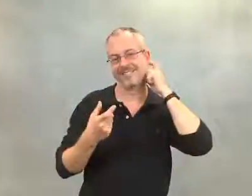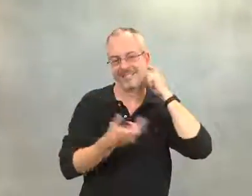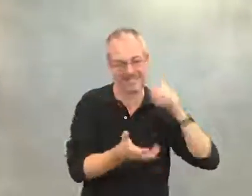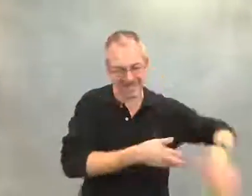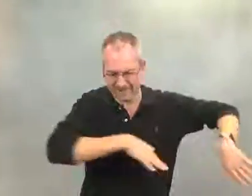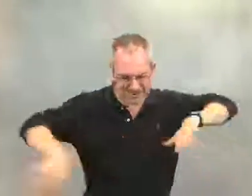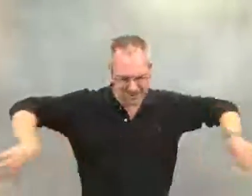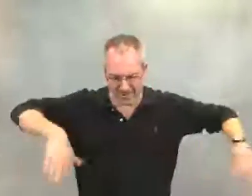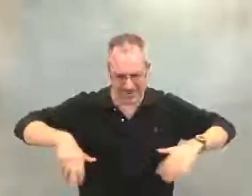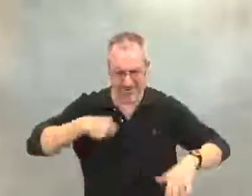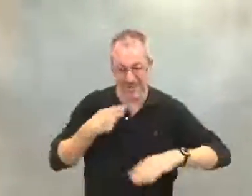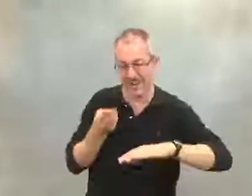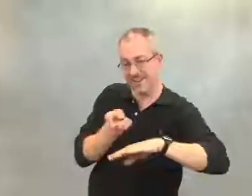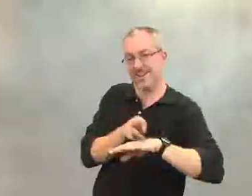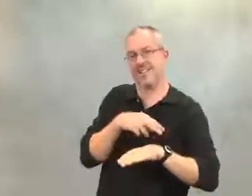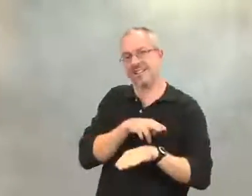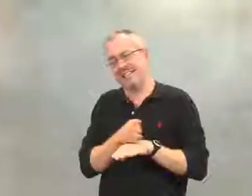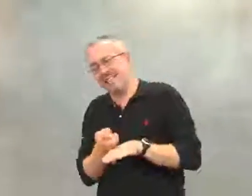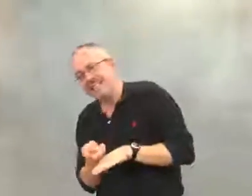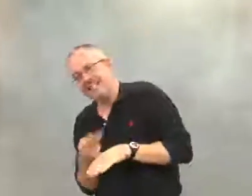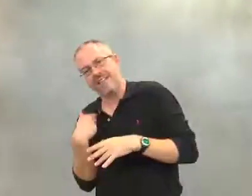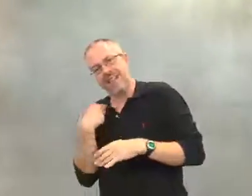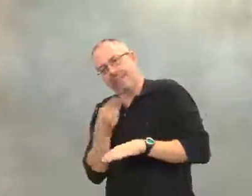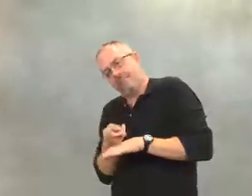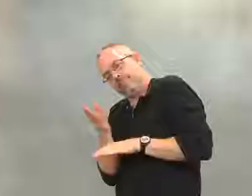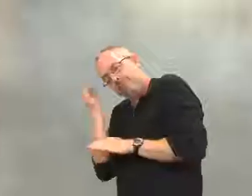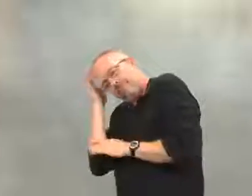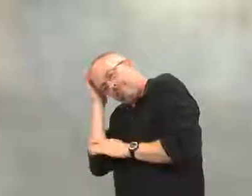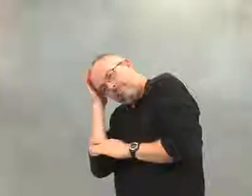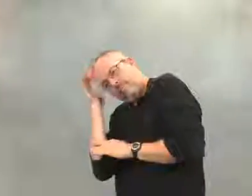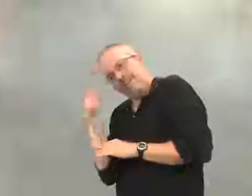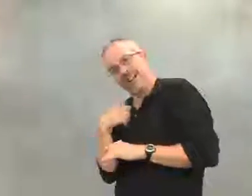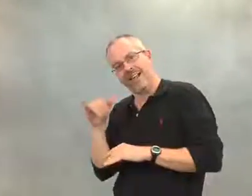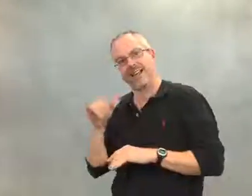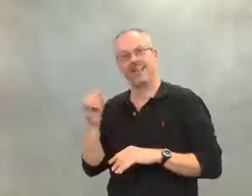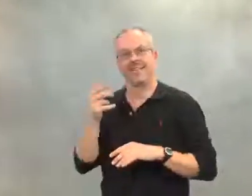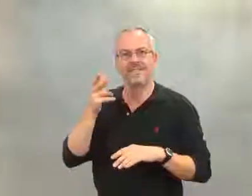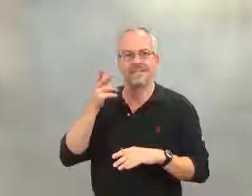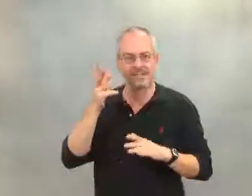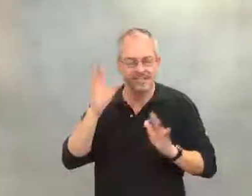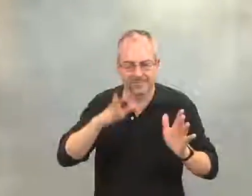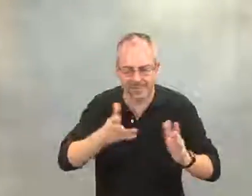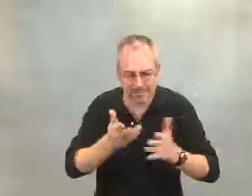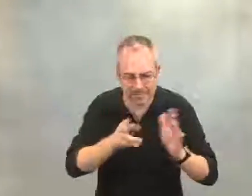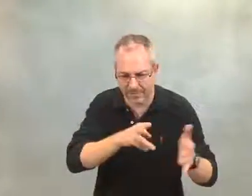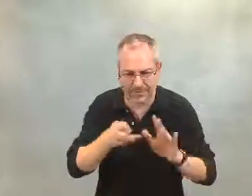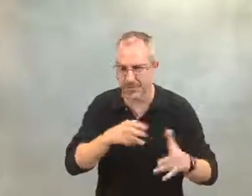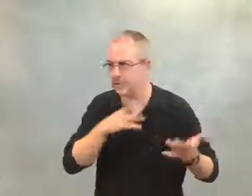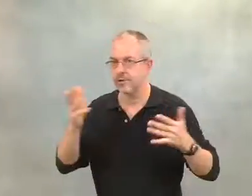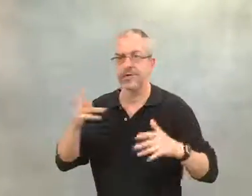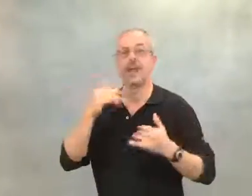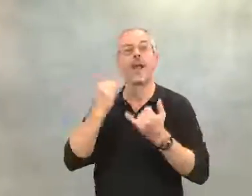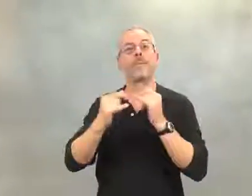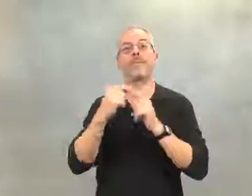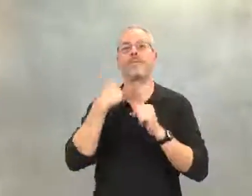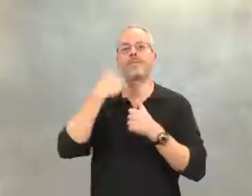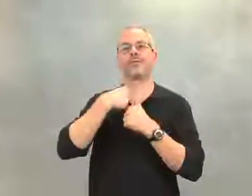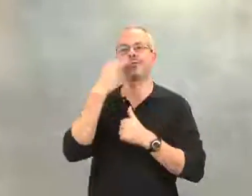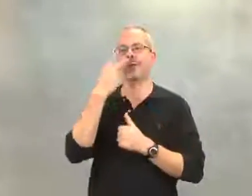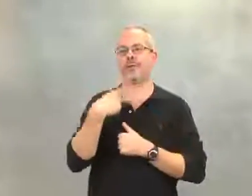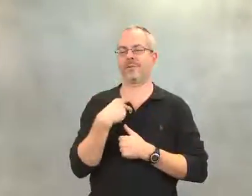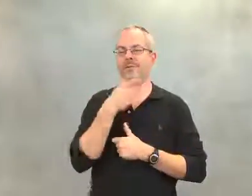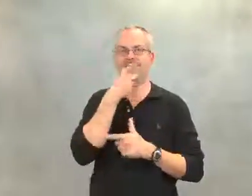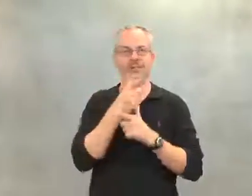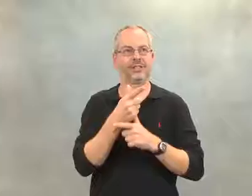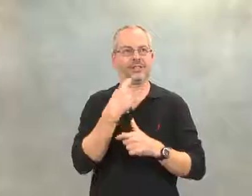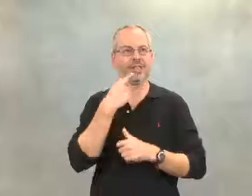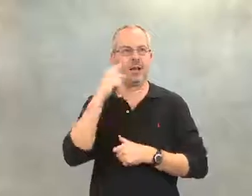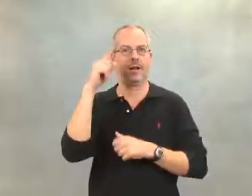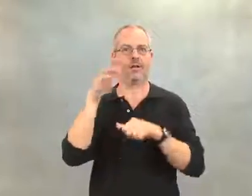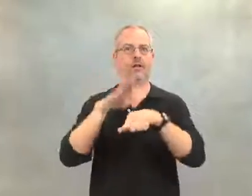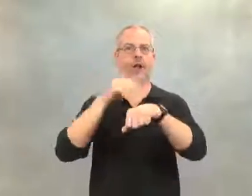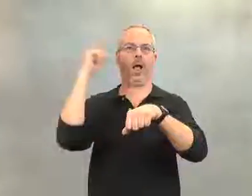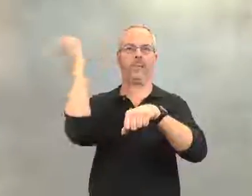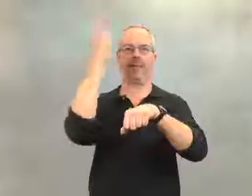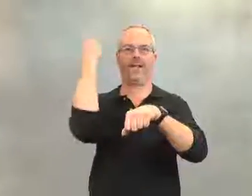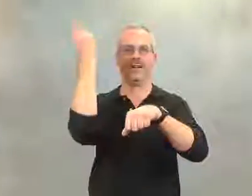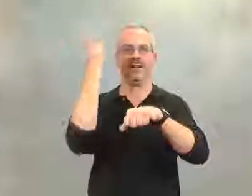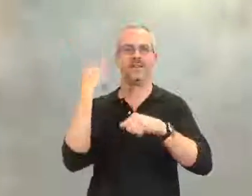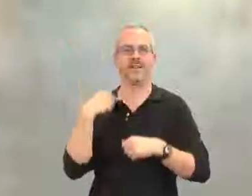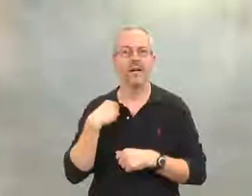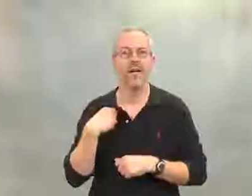They moved everything over, and I lay on my side holding my head.